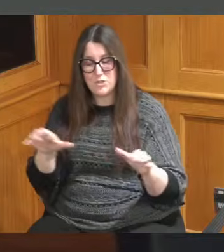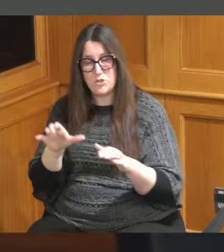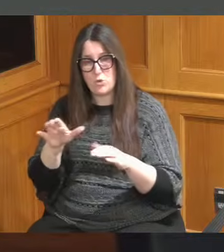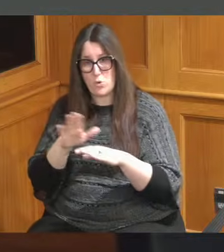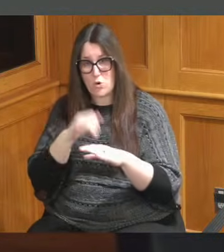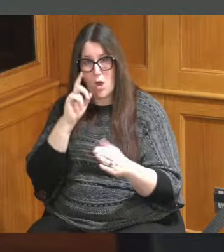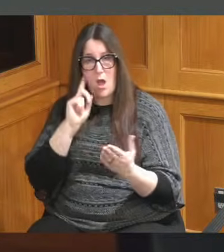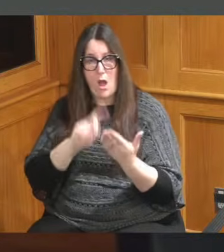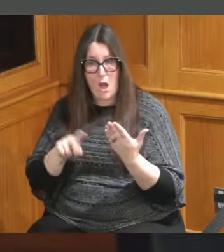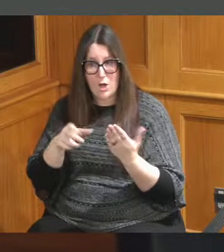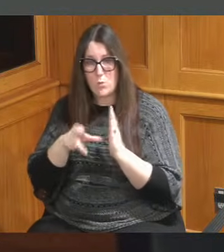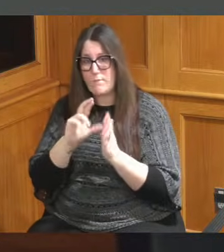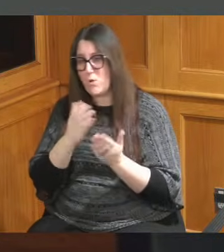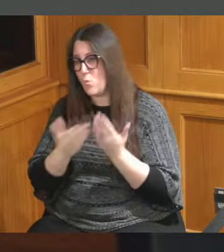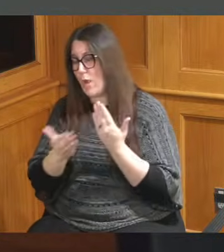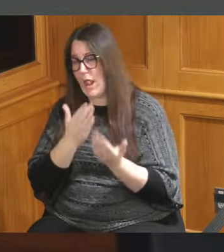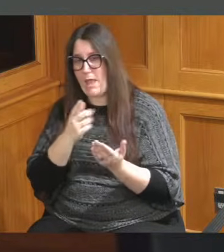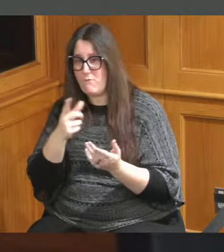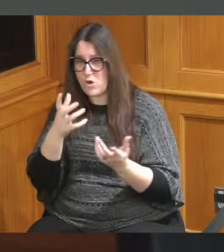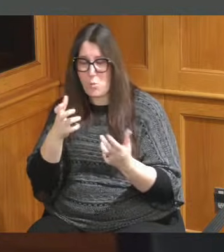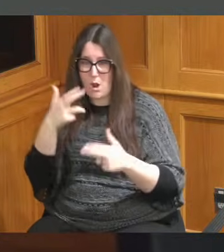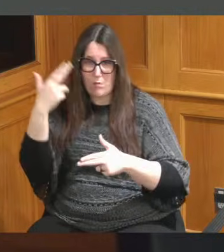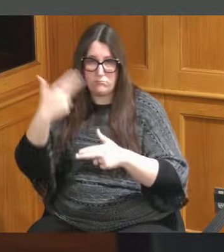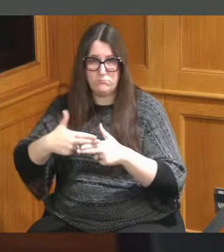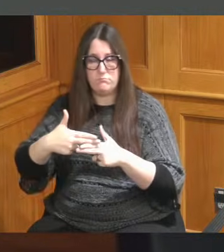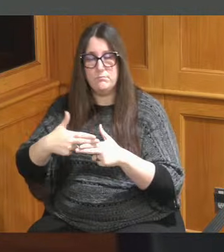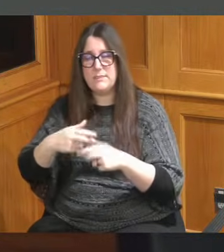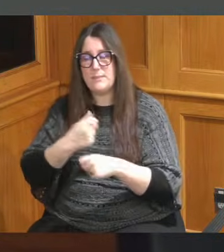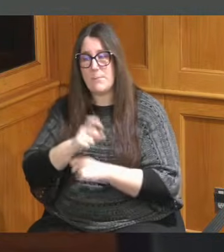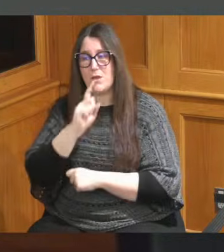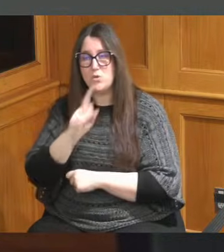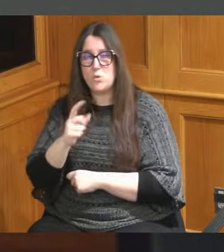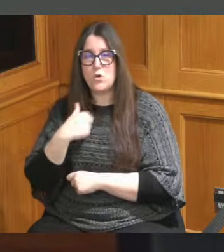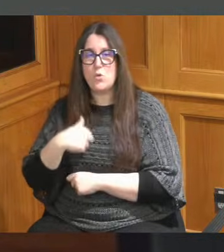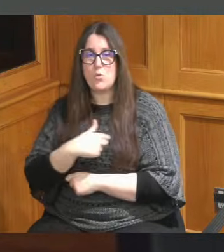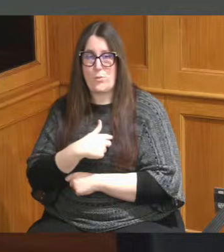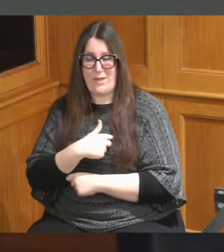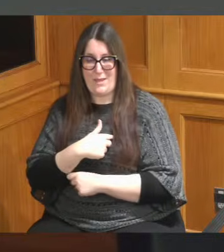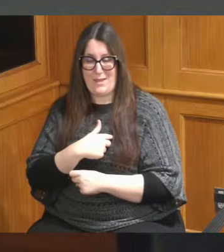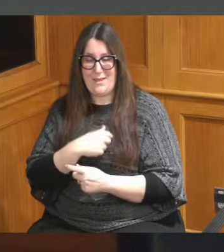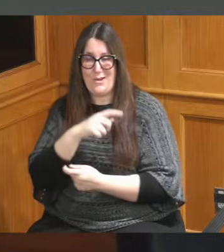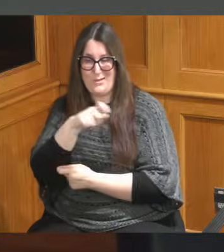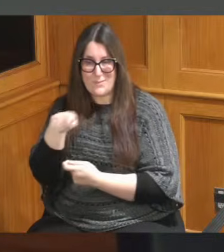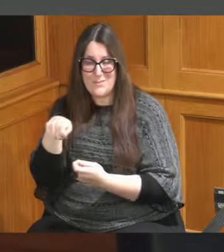called a review, whatever it is, uh, to ensure that, uh, we can very specifically indicate